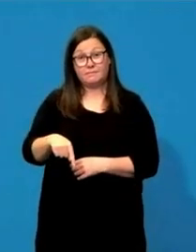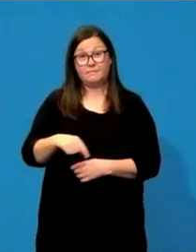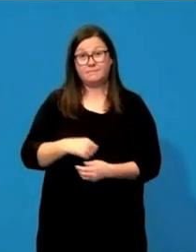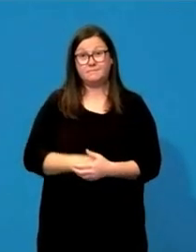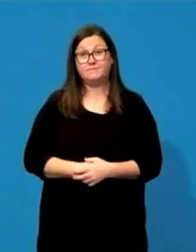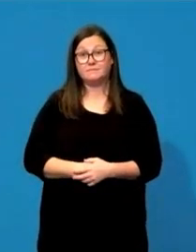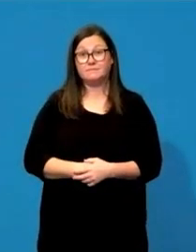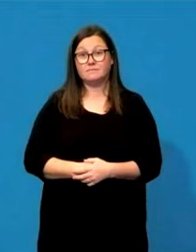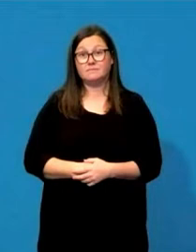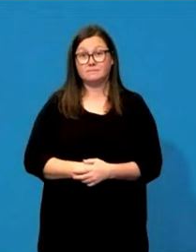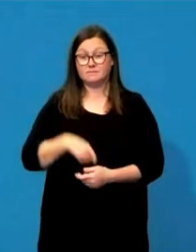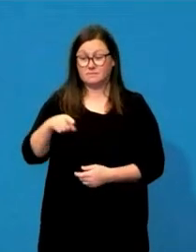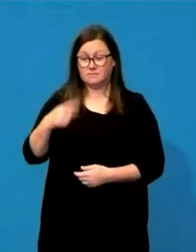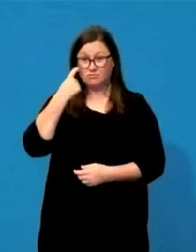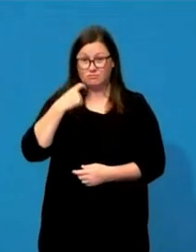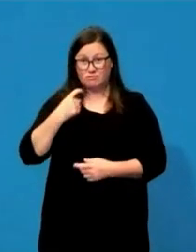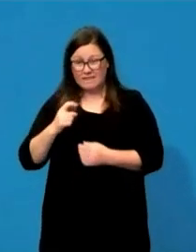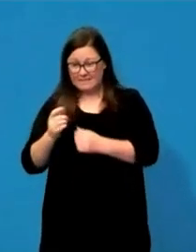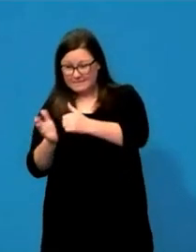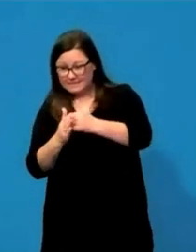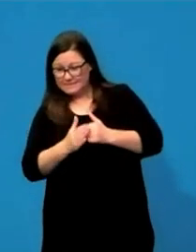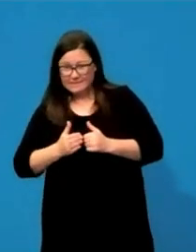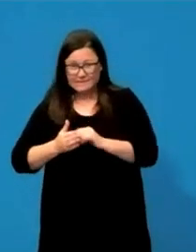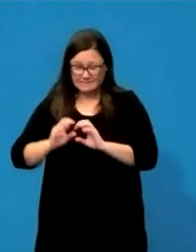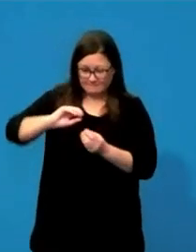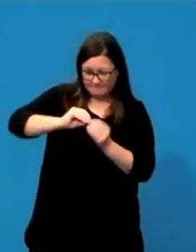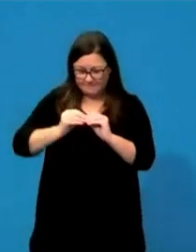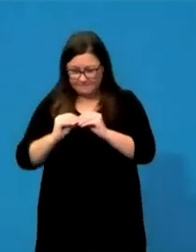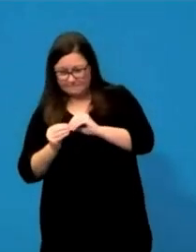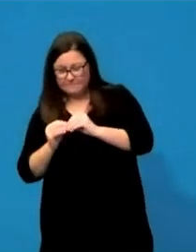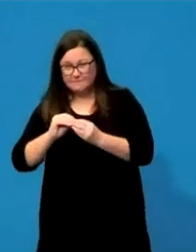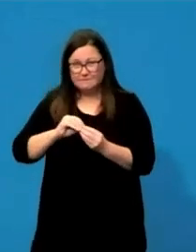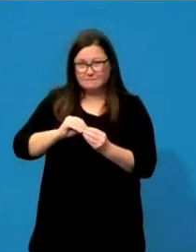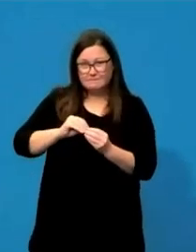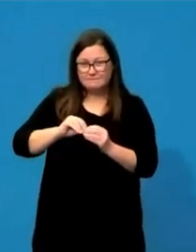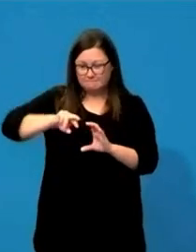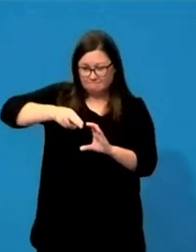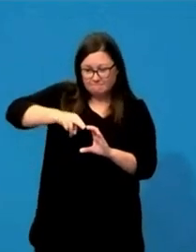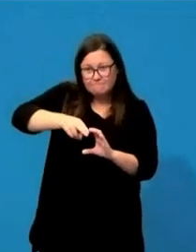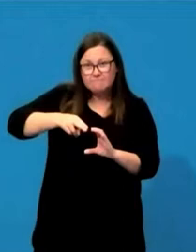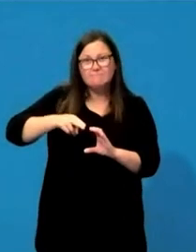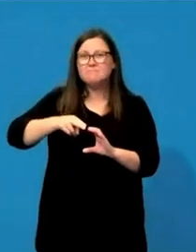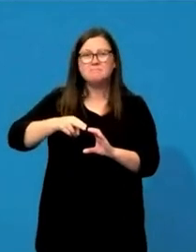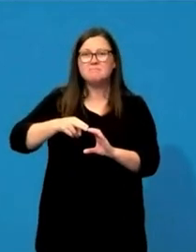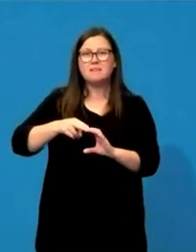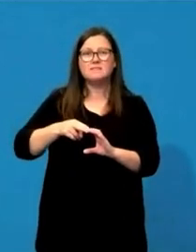to put it together, but they found out there was a part missing.